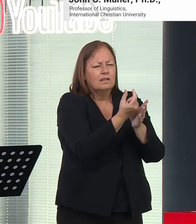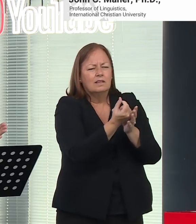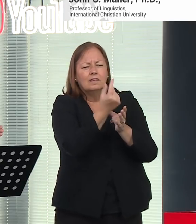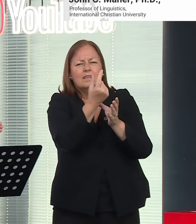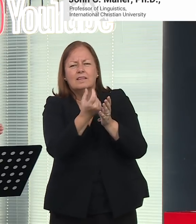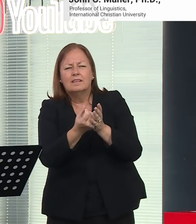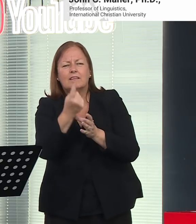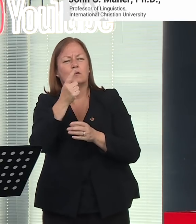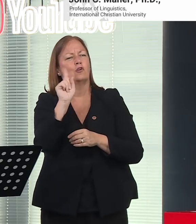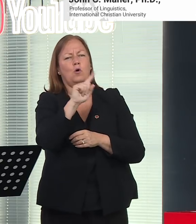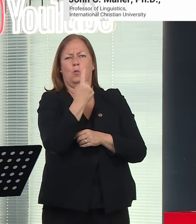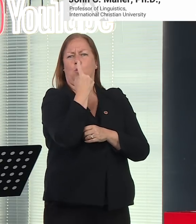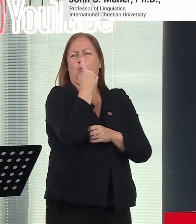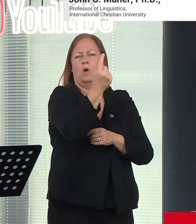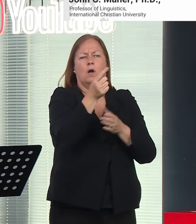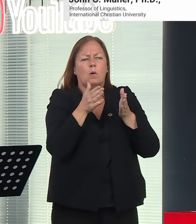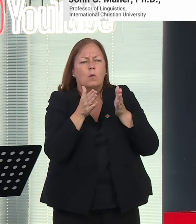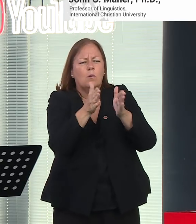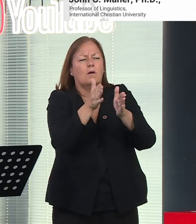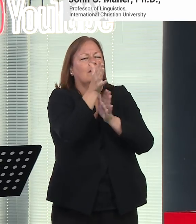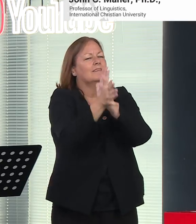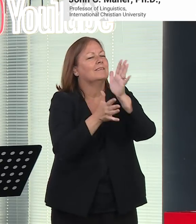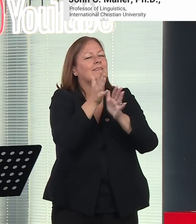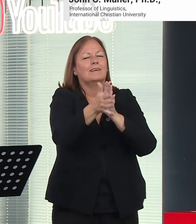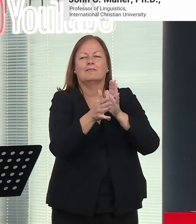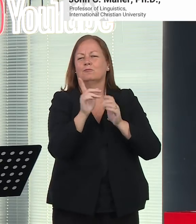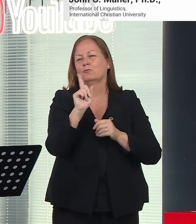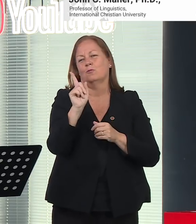reflects language diversity in the nation. Why?